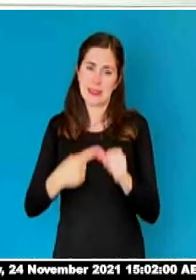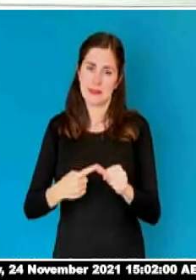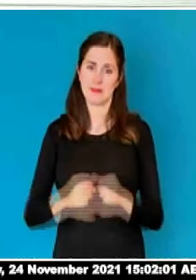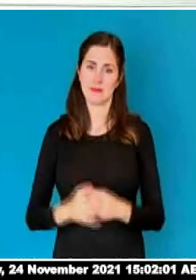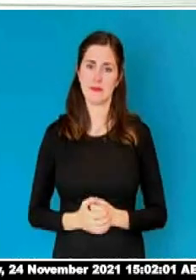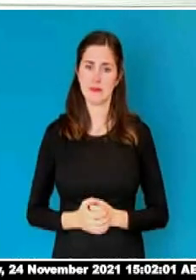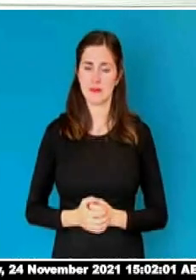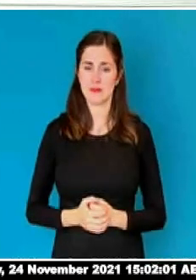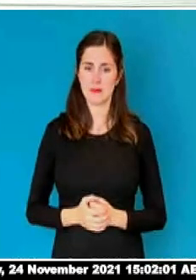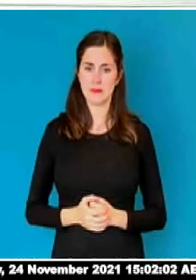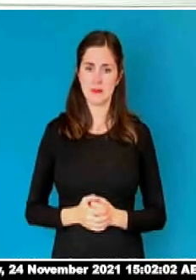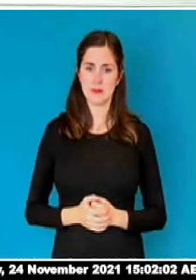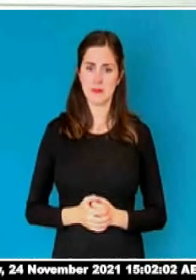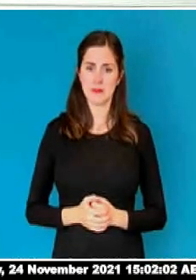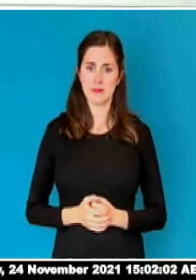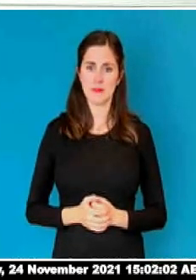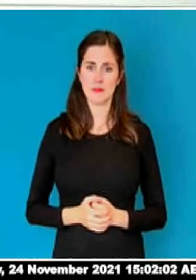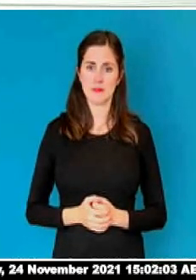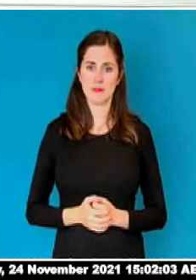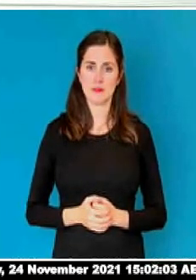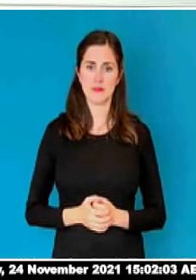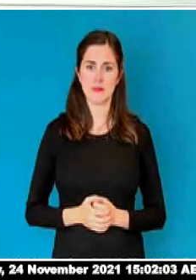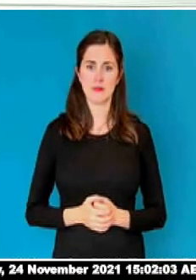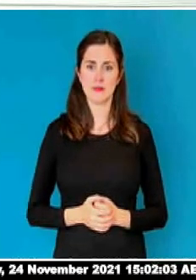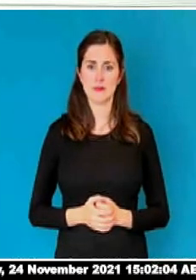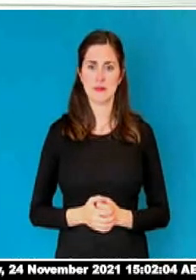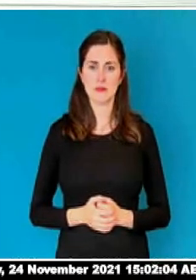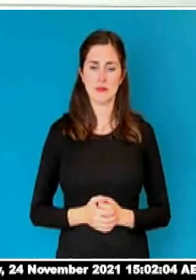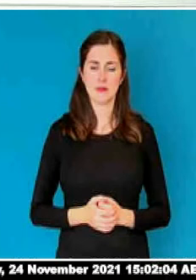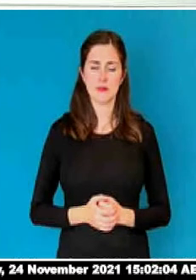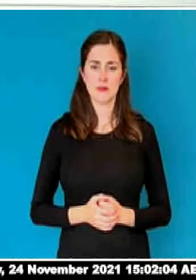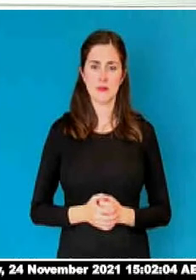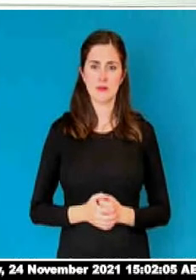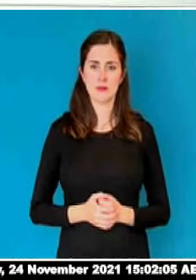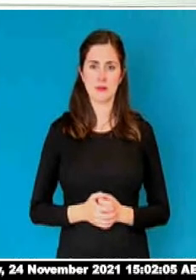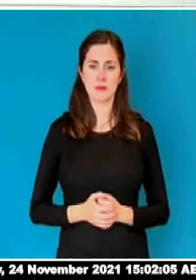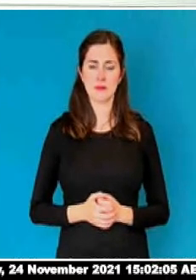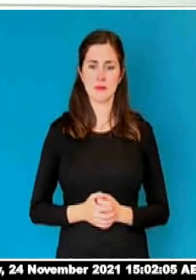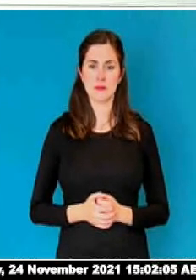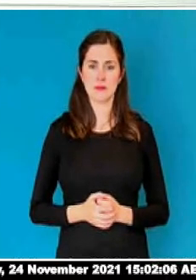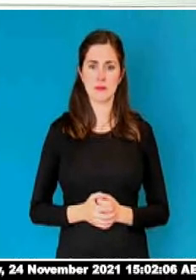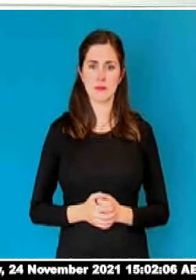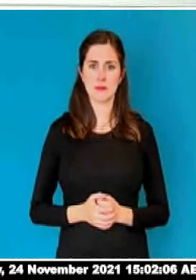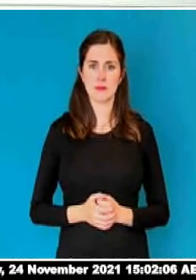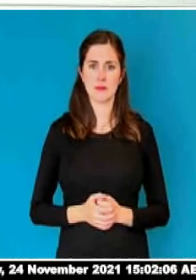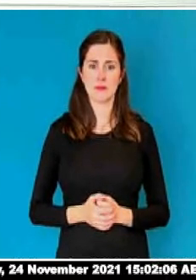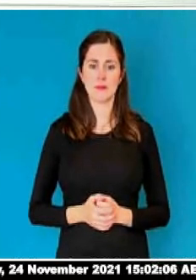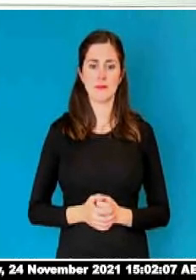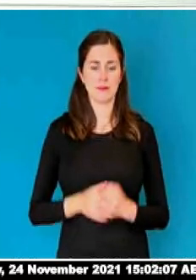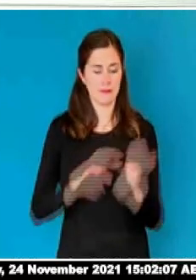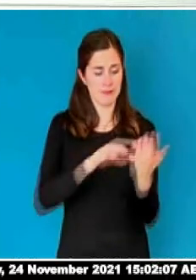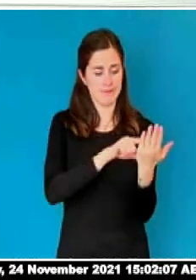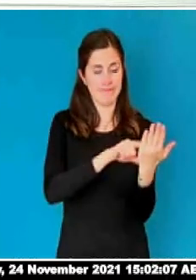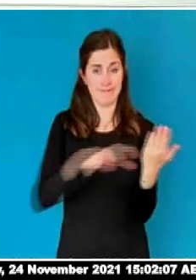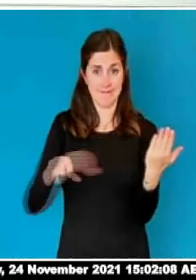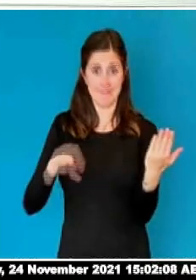So the paragraph is attempting to put to the Commission